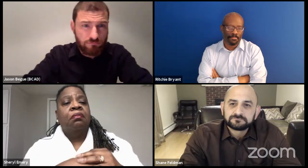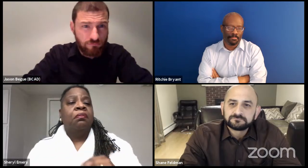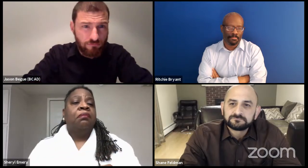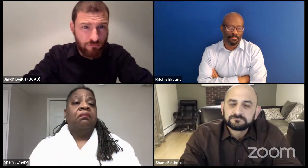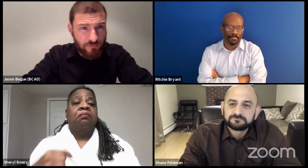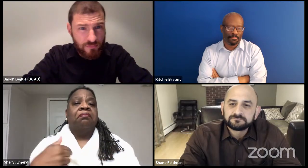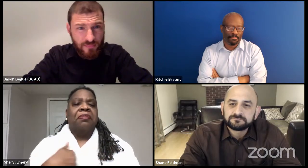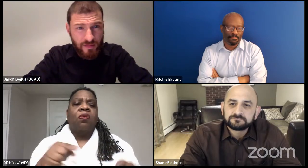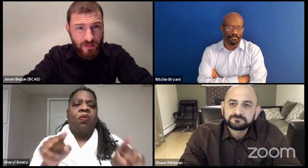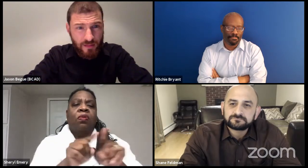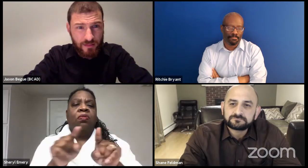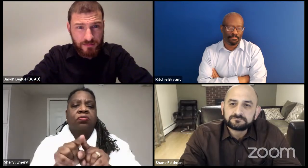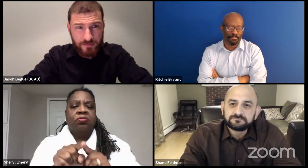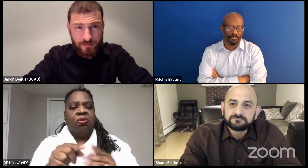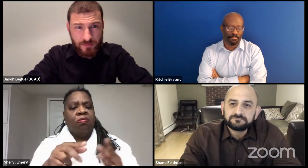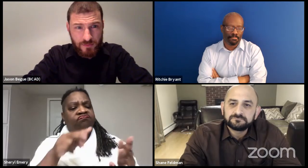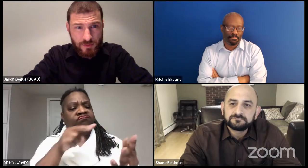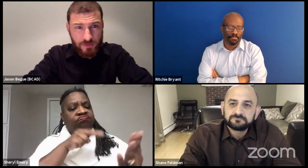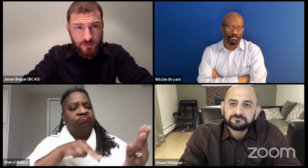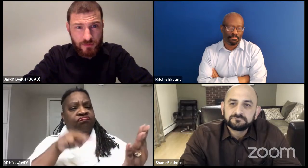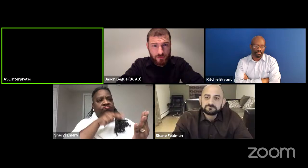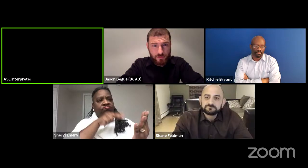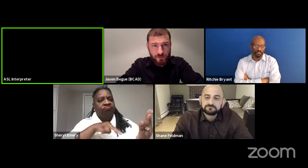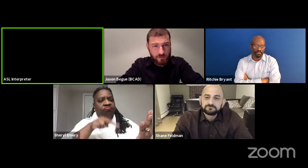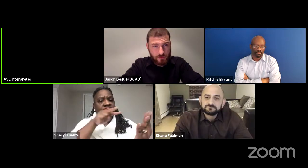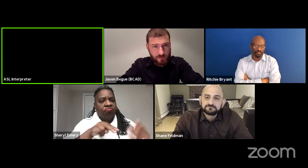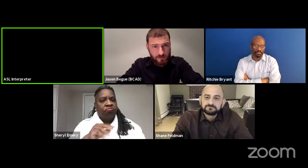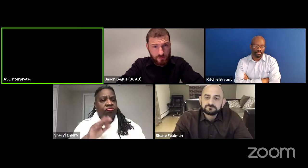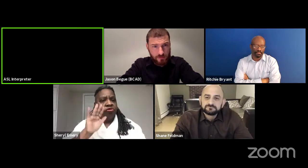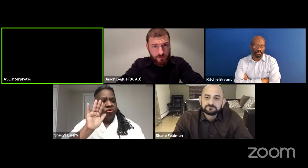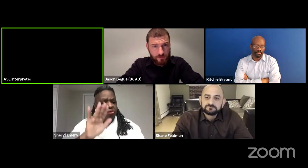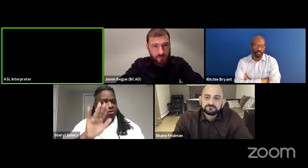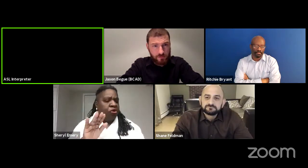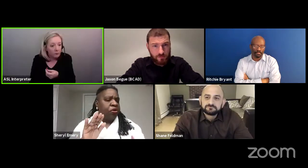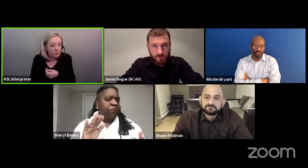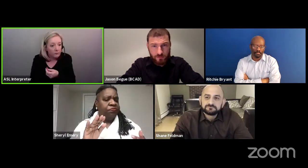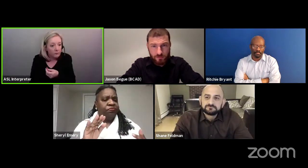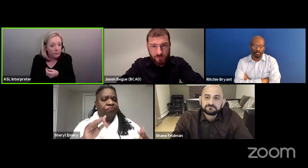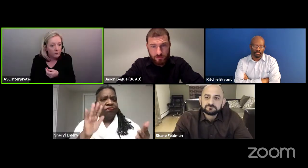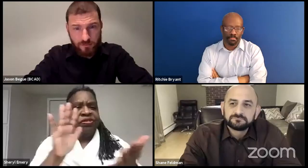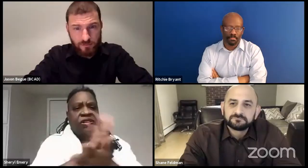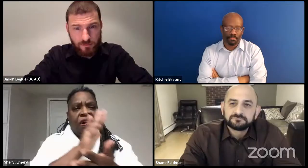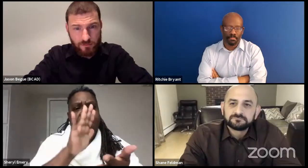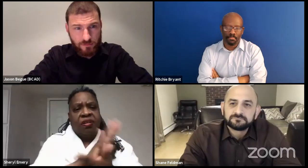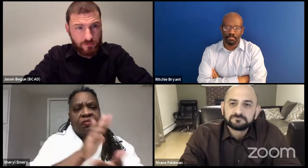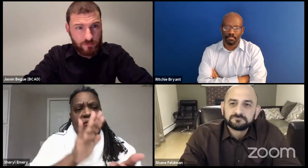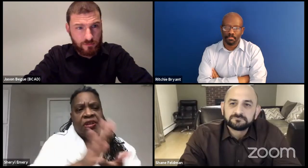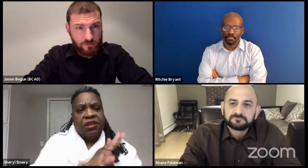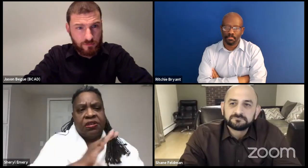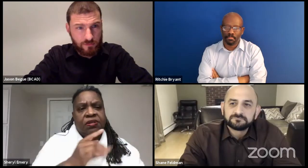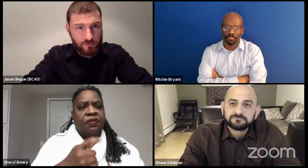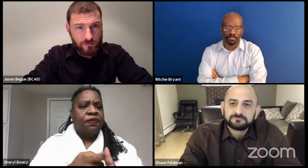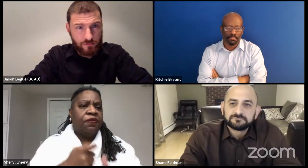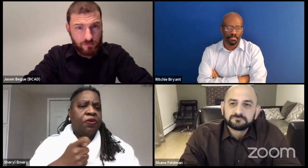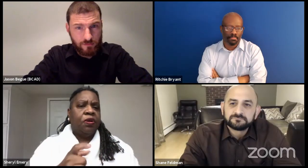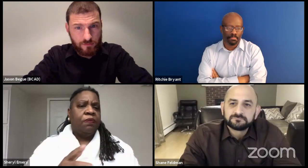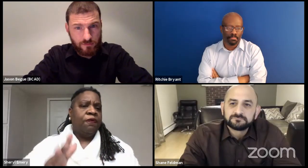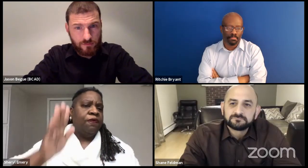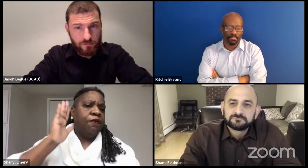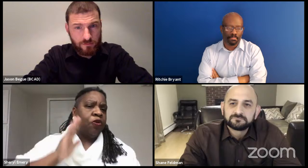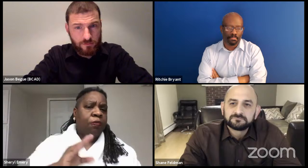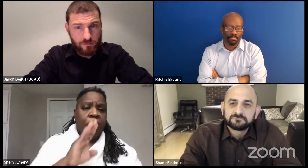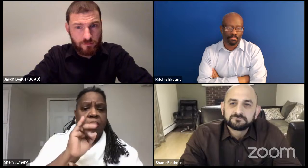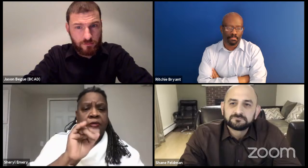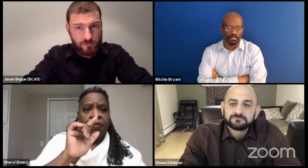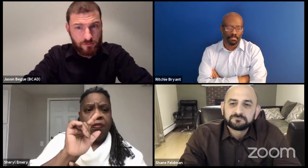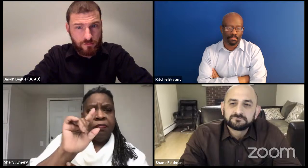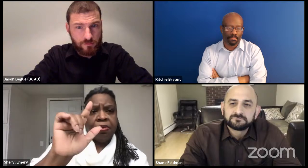you would like to share? SHERYL EMERY: So as I looked over the policy